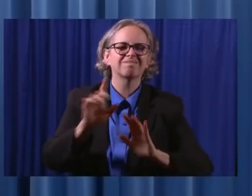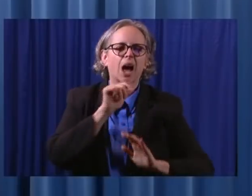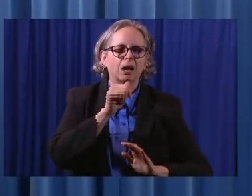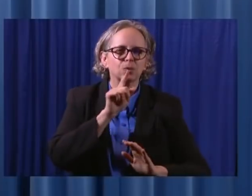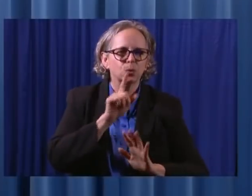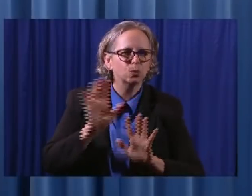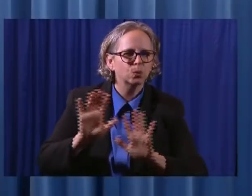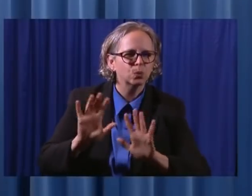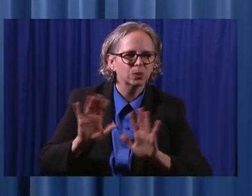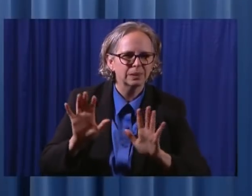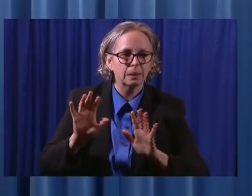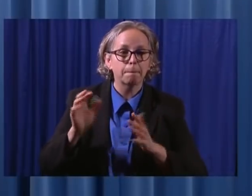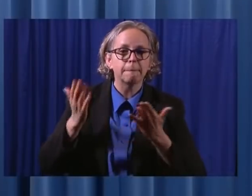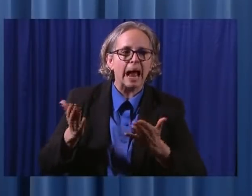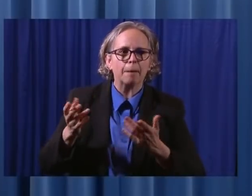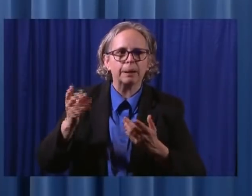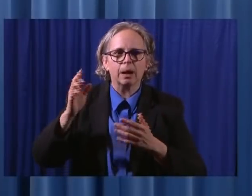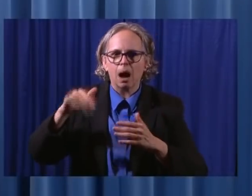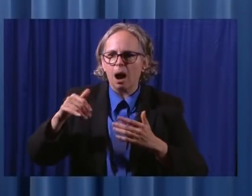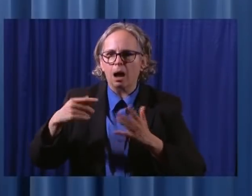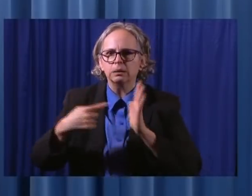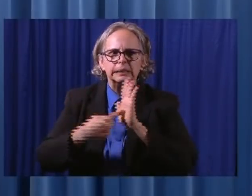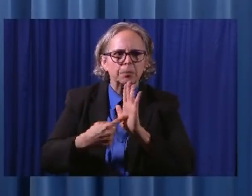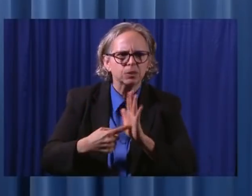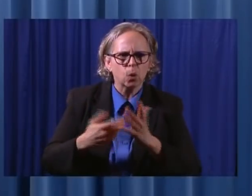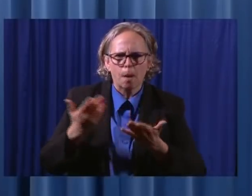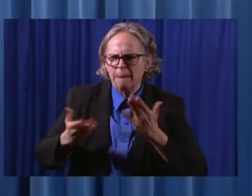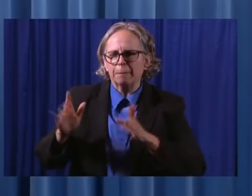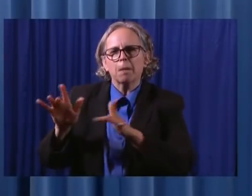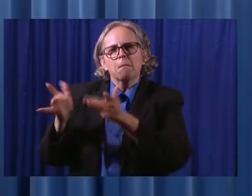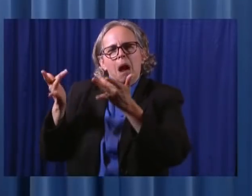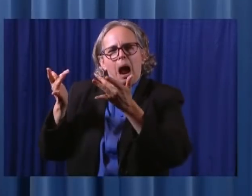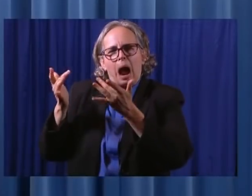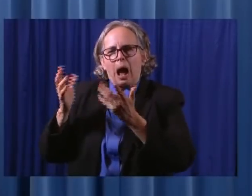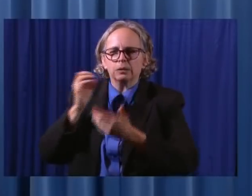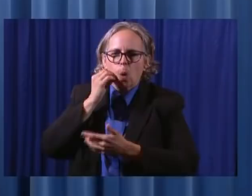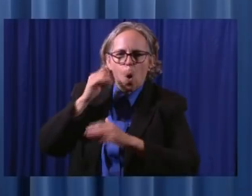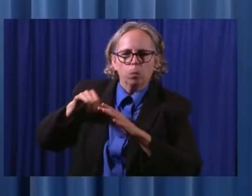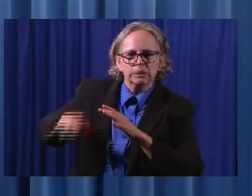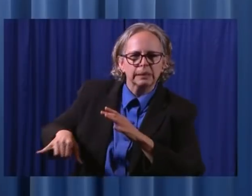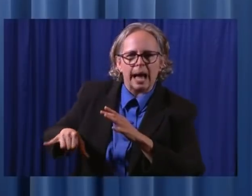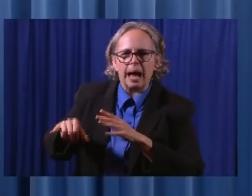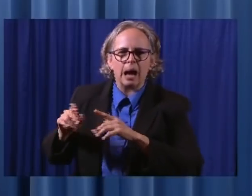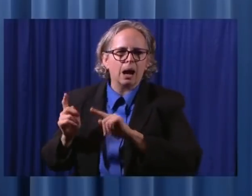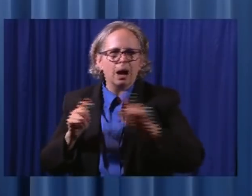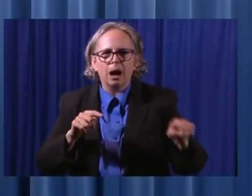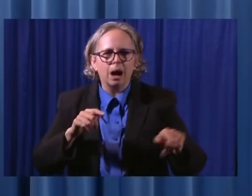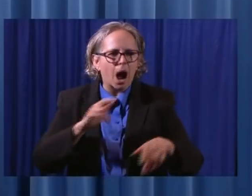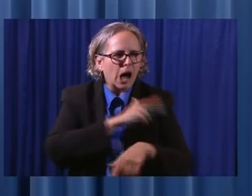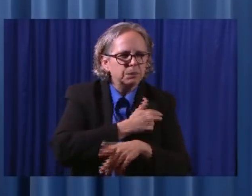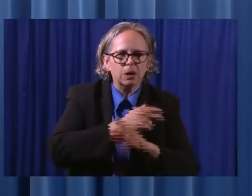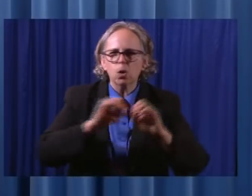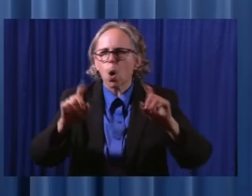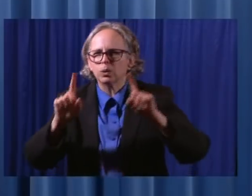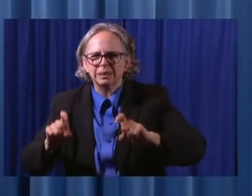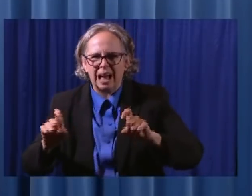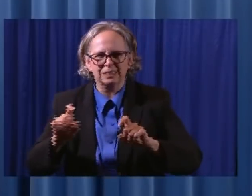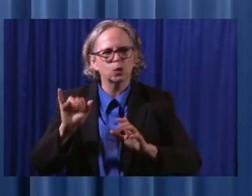NOT REPORTED CASES IN THE PAST TWO WEEKS. HOWEVER, THAT IS NOT NECESSARILY MEAN THEY DO NOT HAVE ANY CASES AT ALL BECAUSE AS WE KNOW, THE NUMBER OF